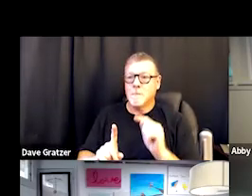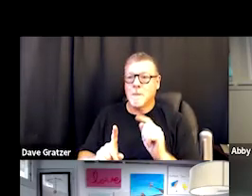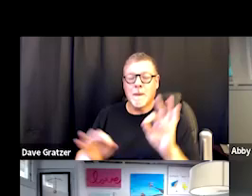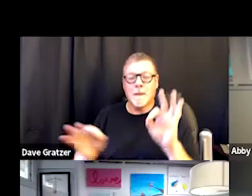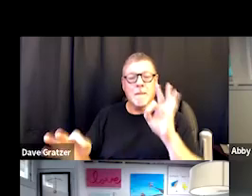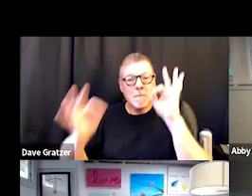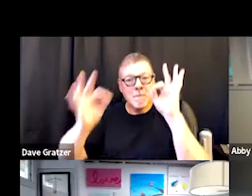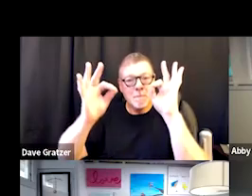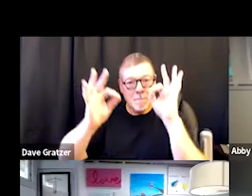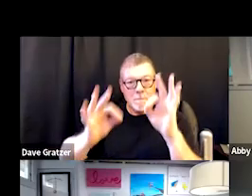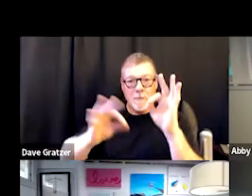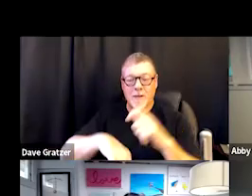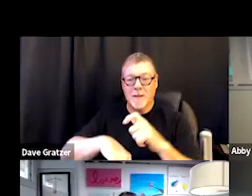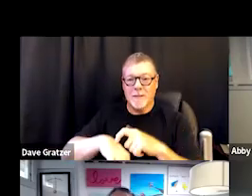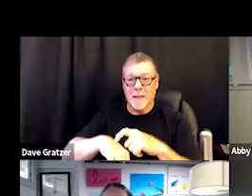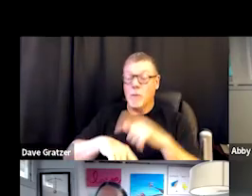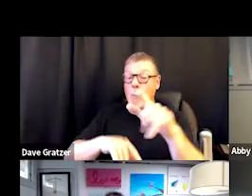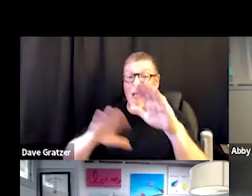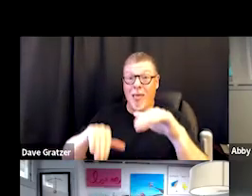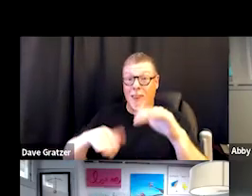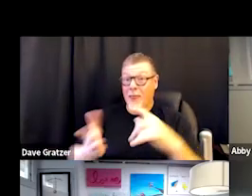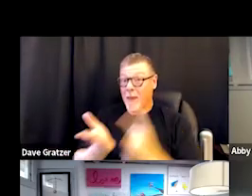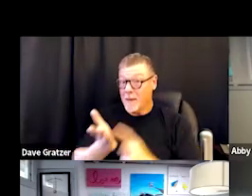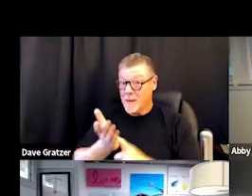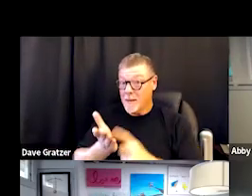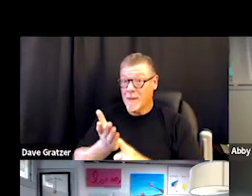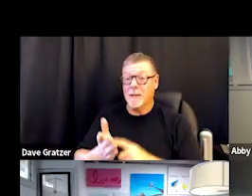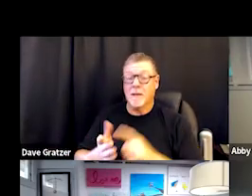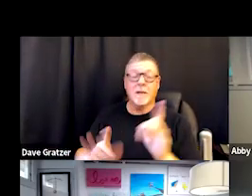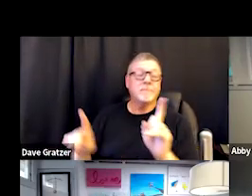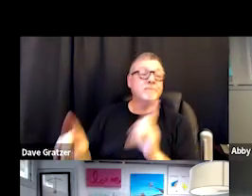if you haven't engaged or you started and you stopped going as much,